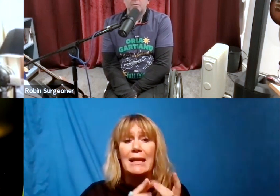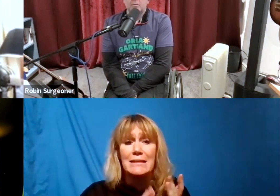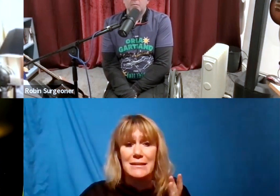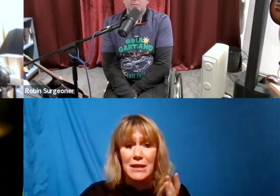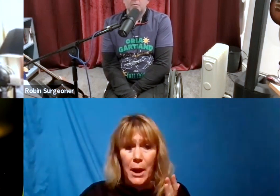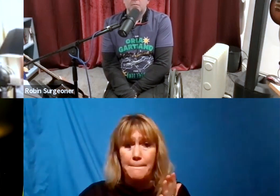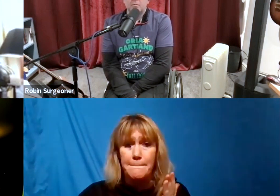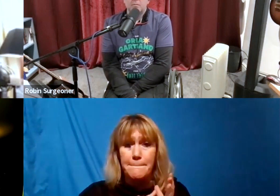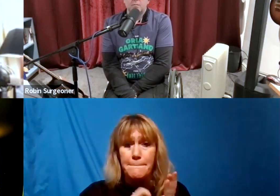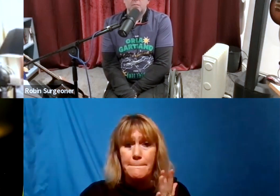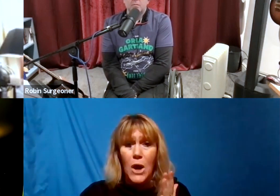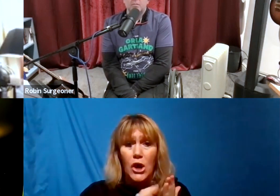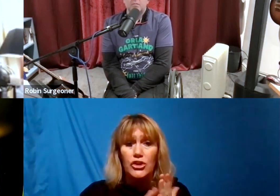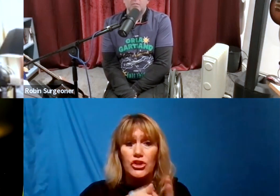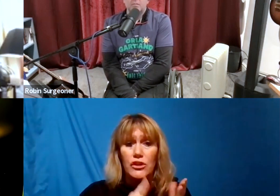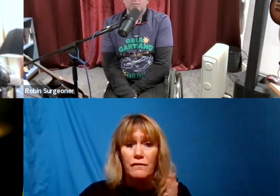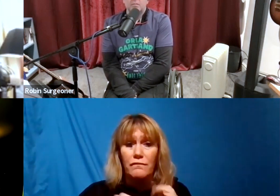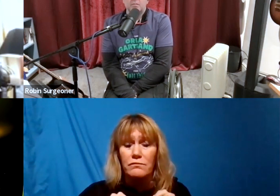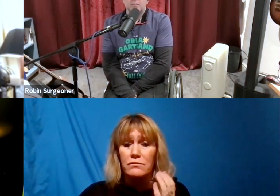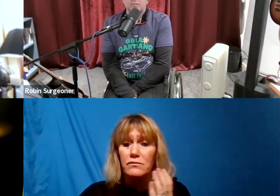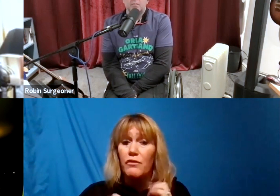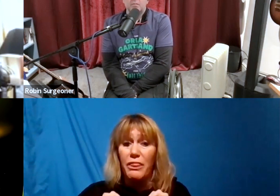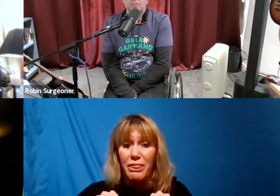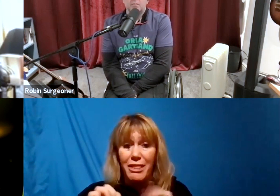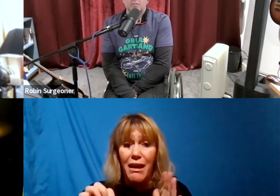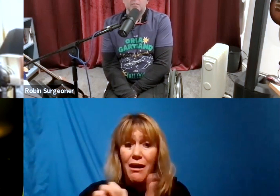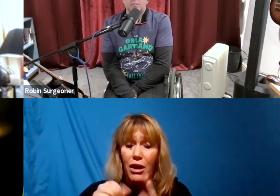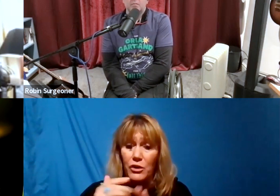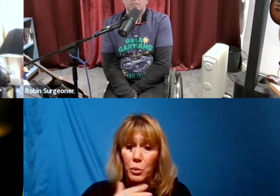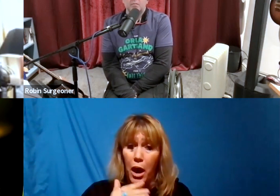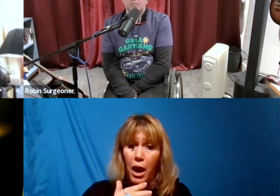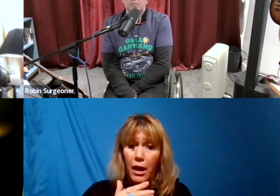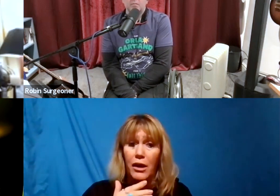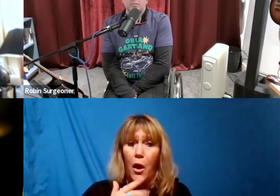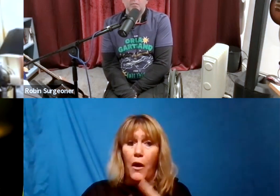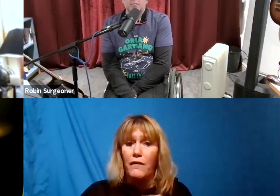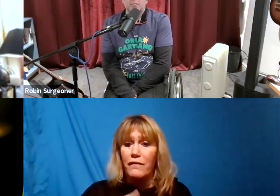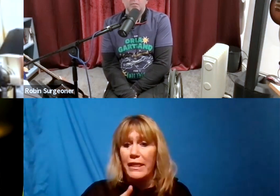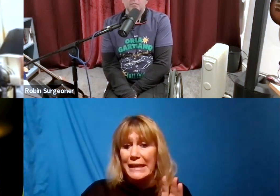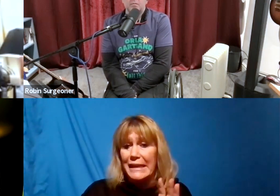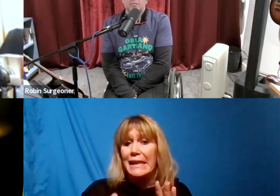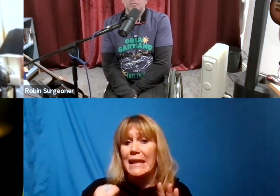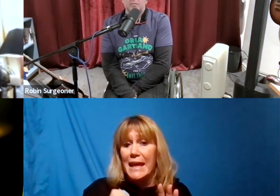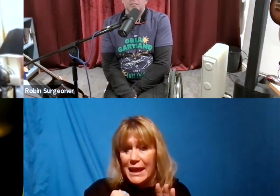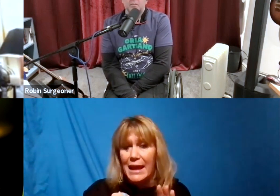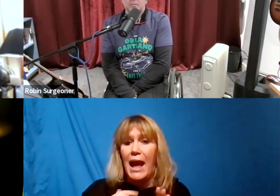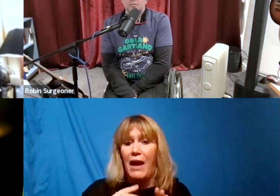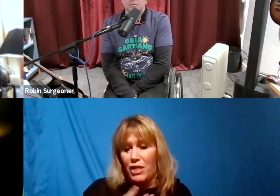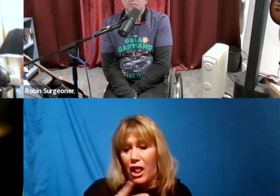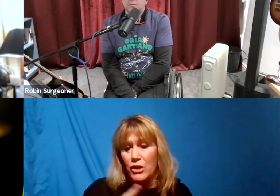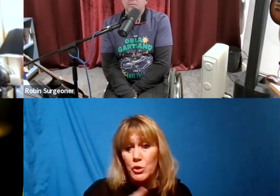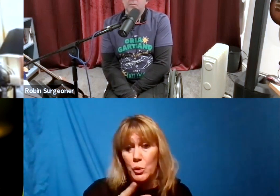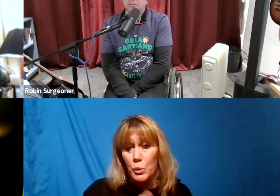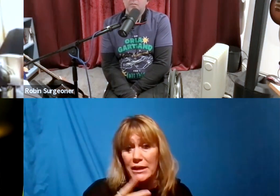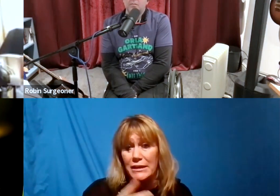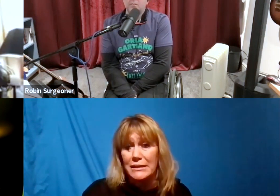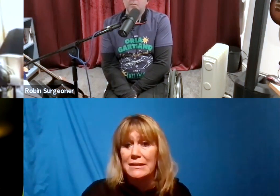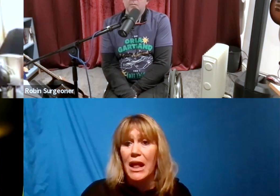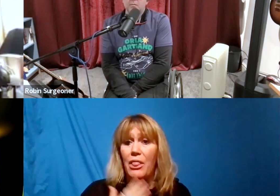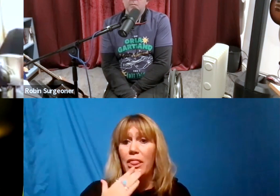It's what was expected of me It made me quite a cynical man And I don't think that was part of the plan But at least I know my values can stand up to scrutiny Now I have children of my own The one thing I want them to know The only thing you should do without question